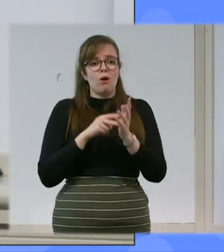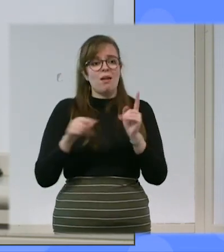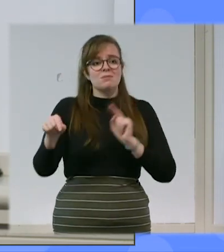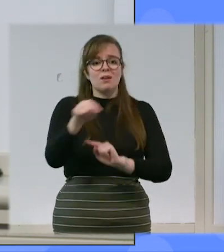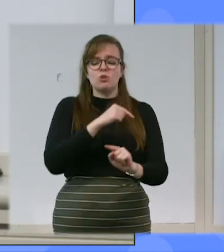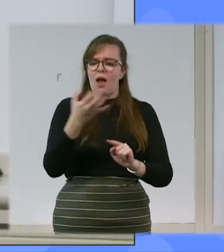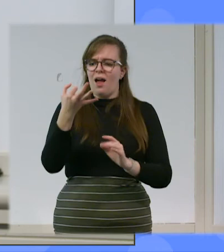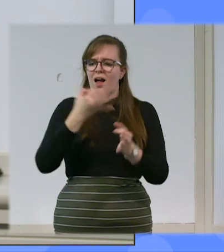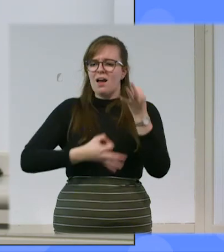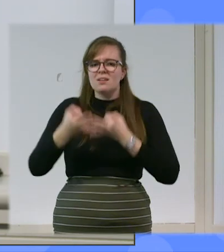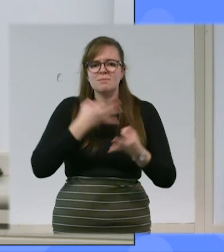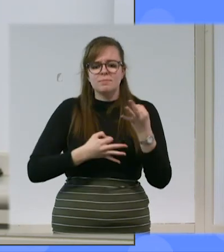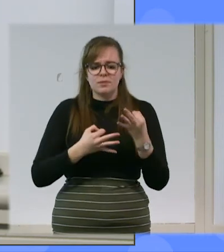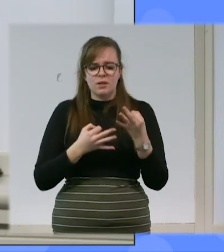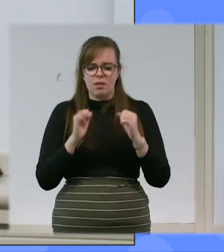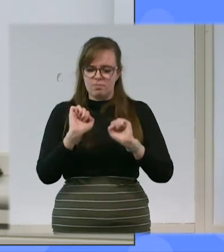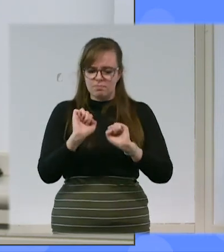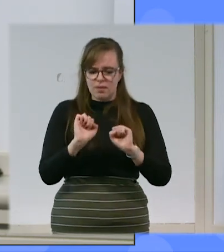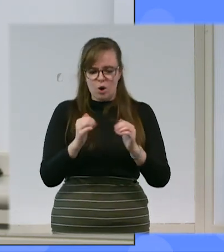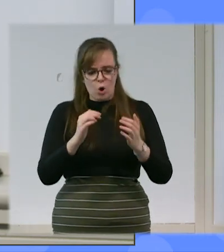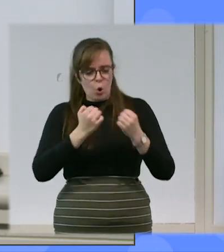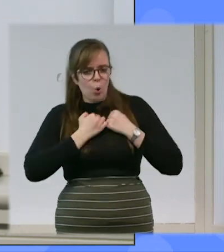questions about their nature of their ownership how they governed what their